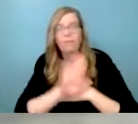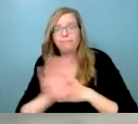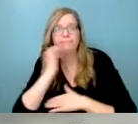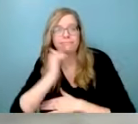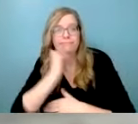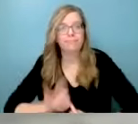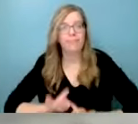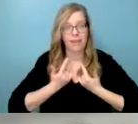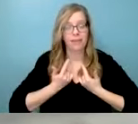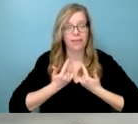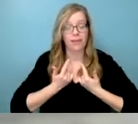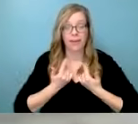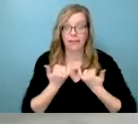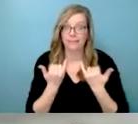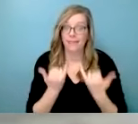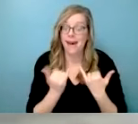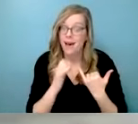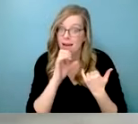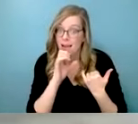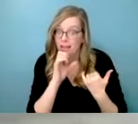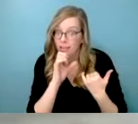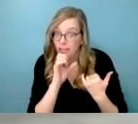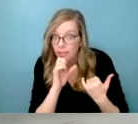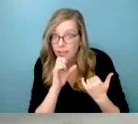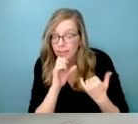and with an aging population this number continues to grow